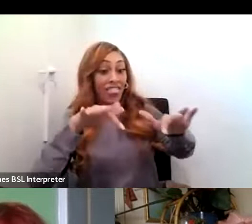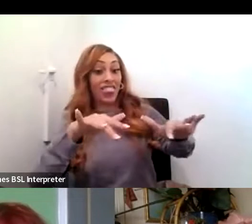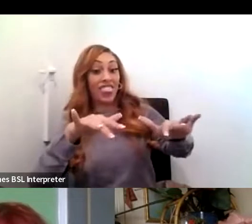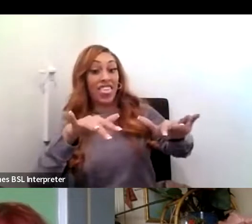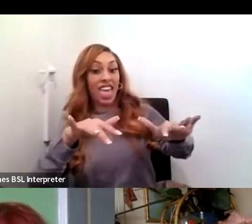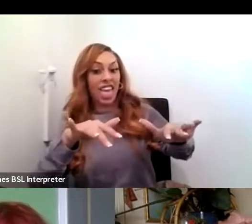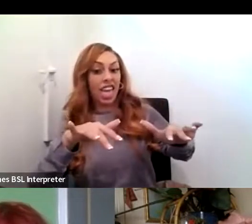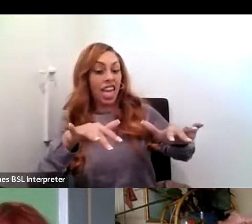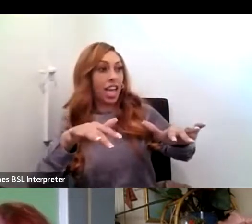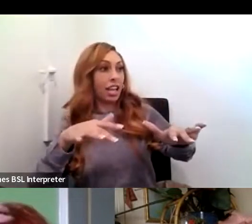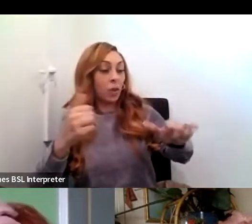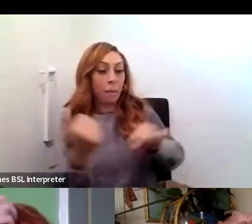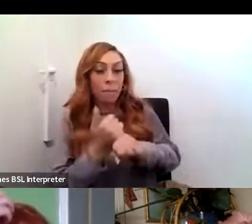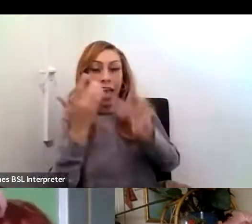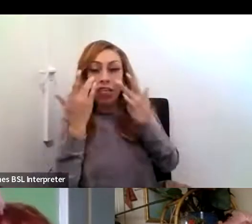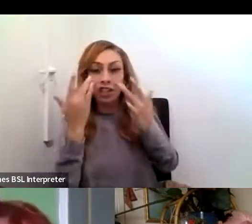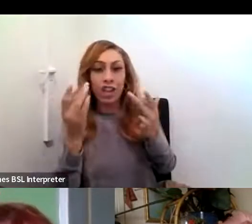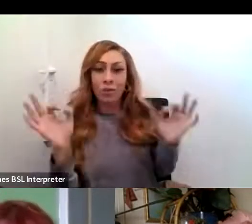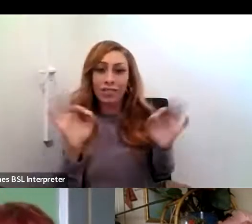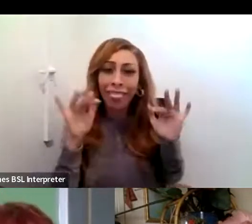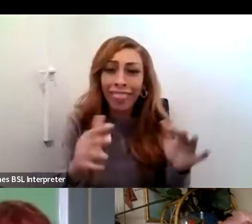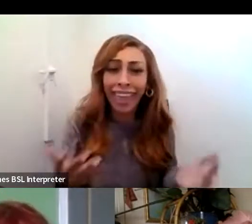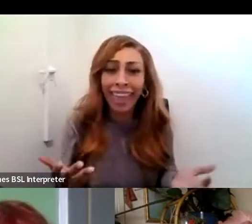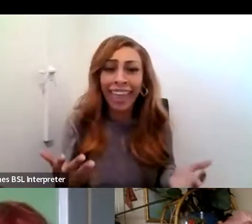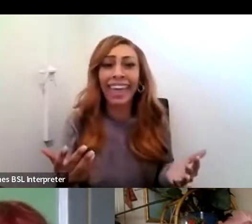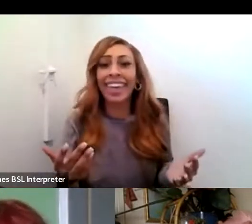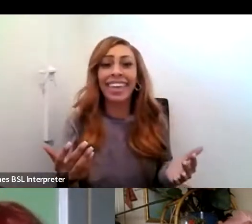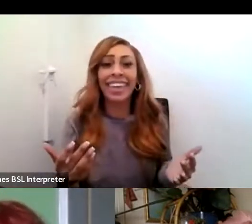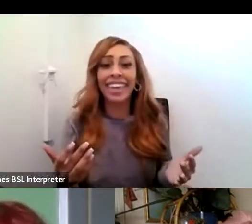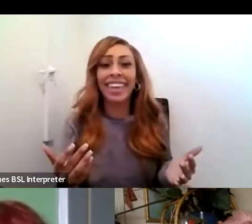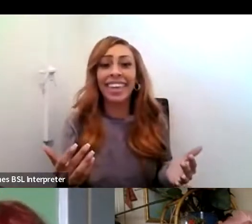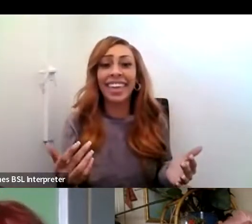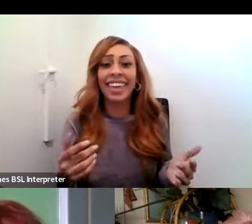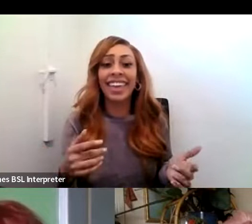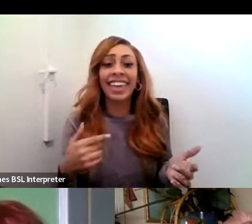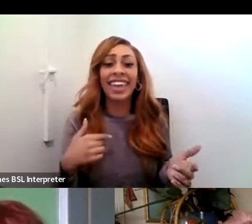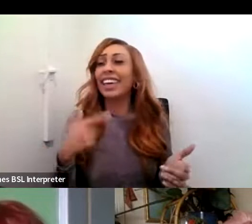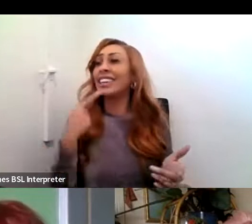to make the show, doesn't exist. So we have to - whenever we talk to the technicians,